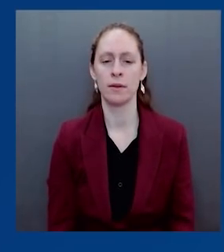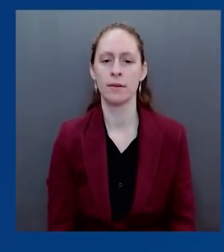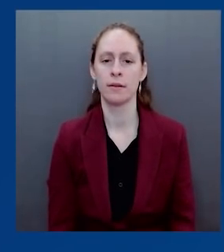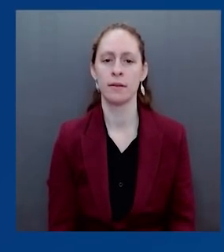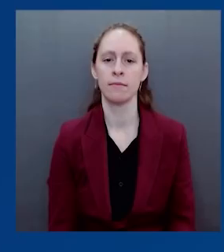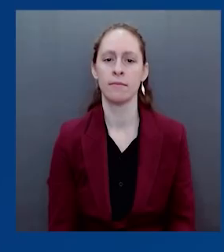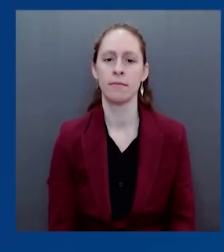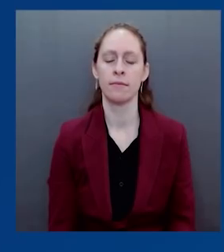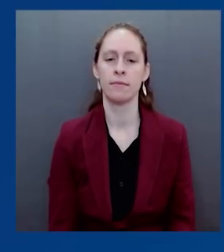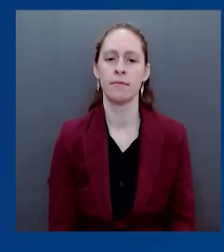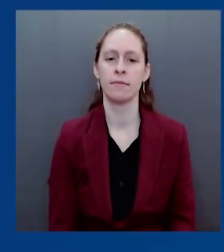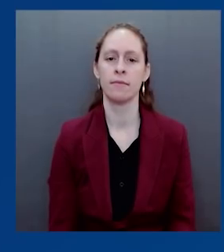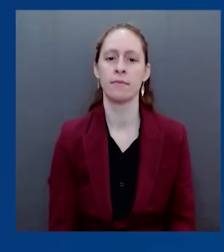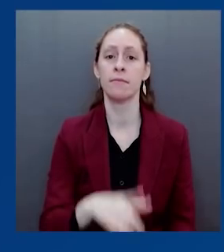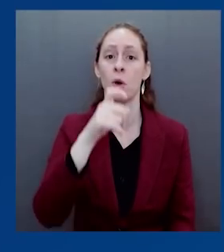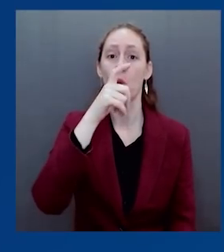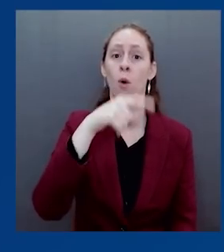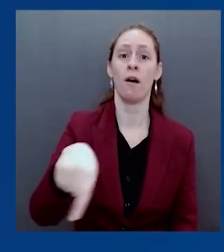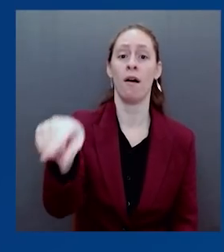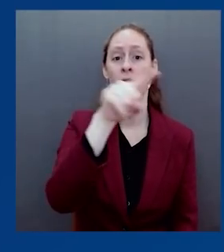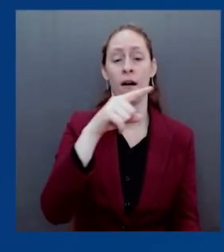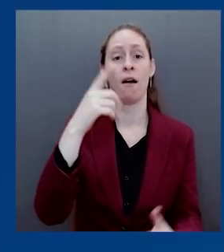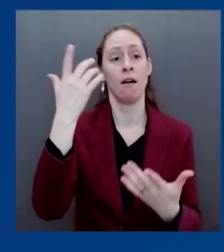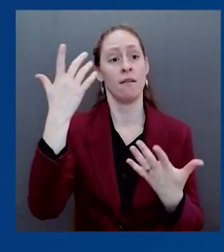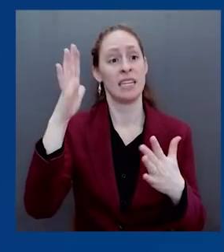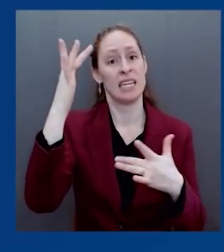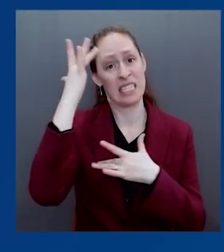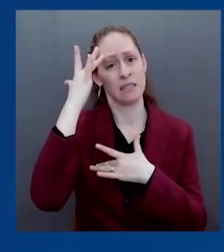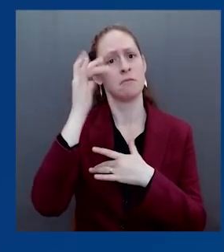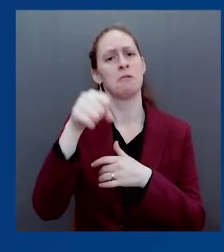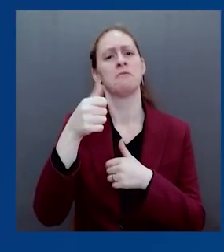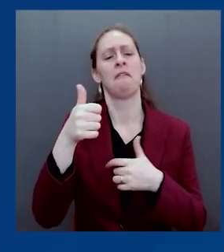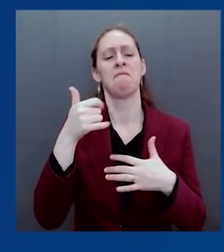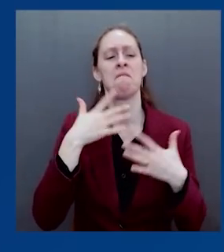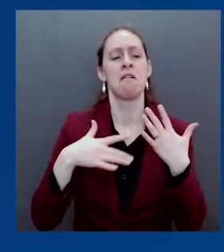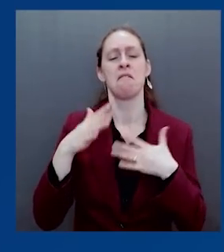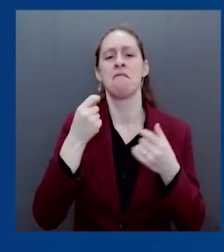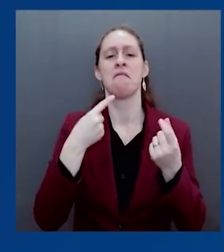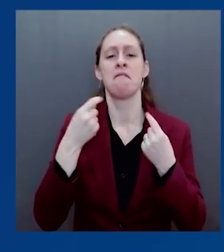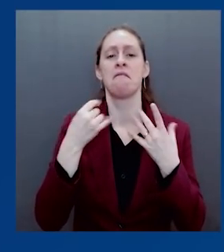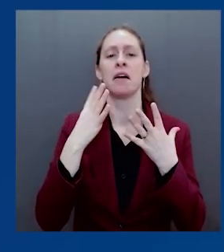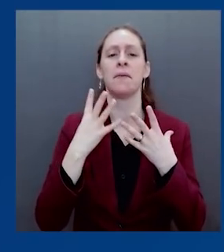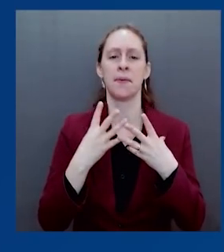And importantly, particularly as we're dealing with this extraordinary situation with Omicron,